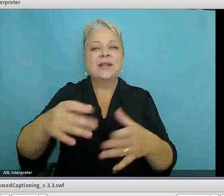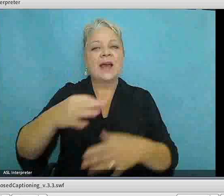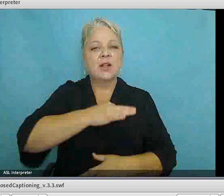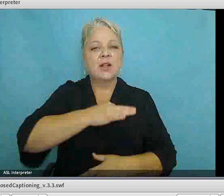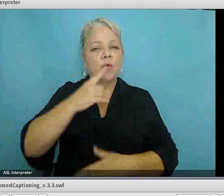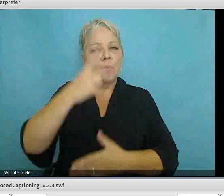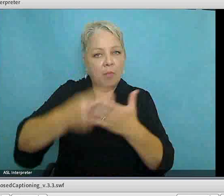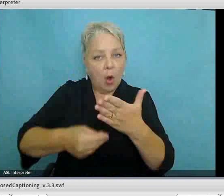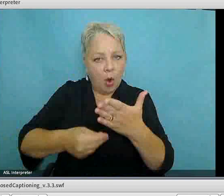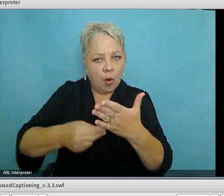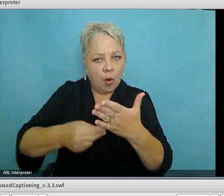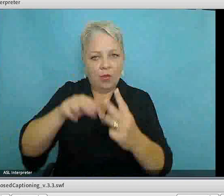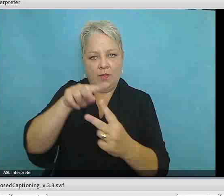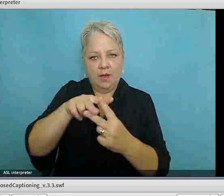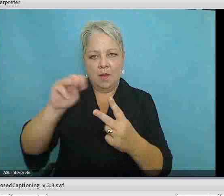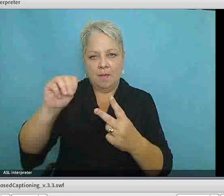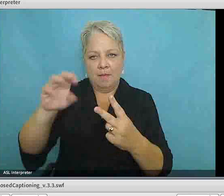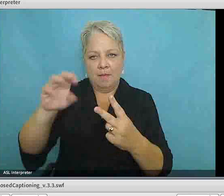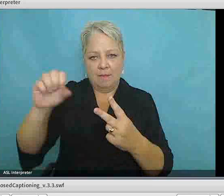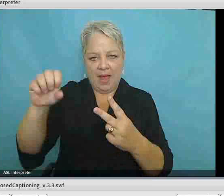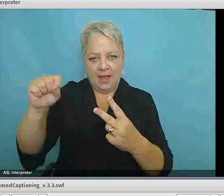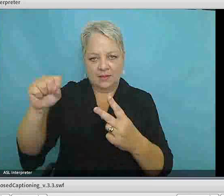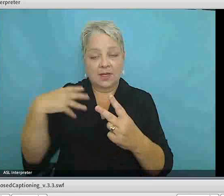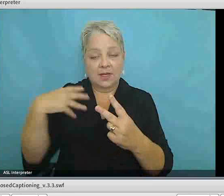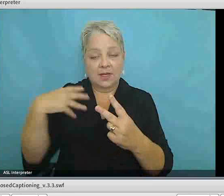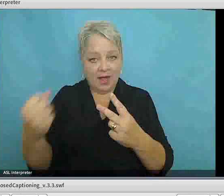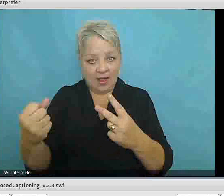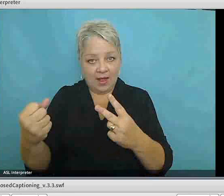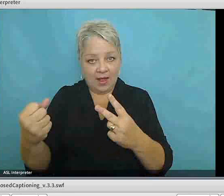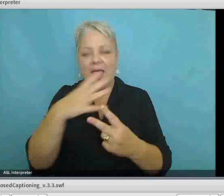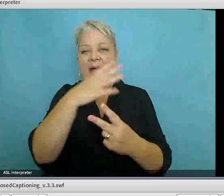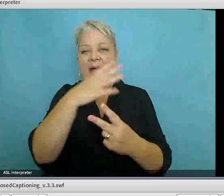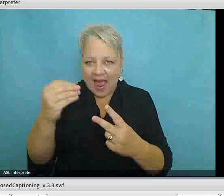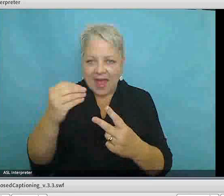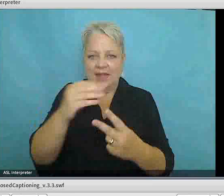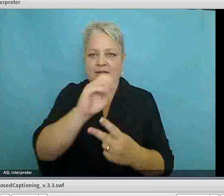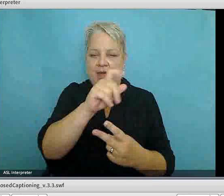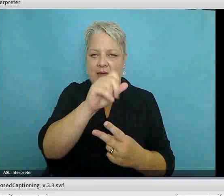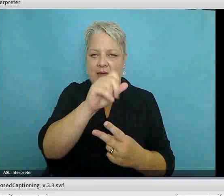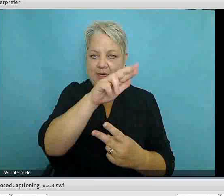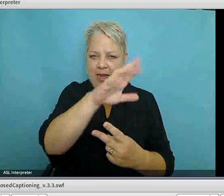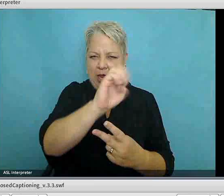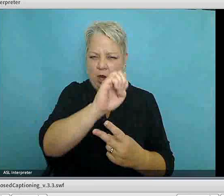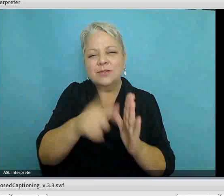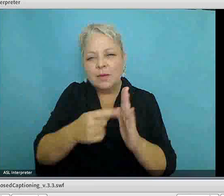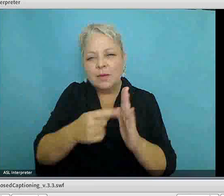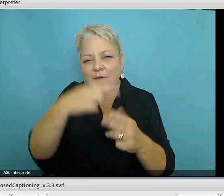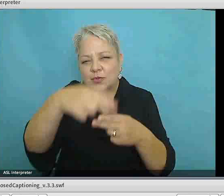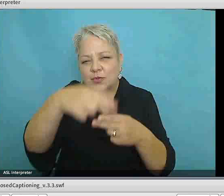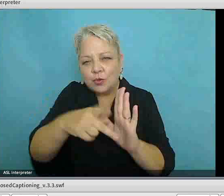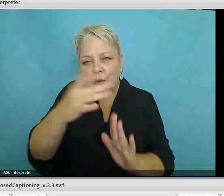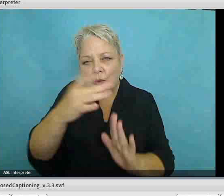as dual eligibles -- One Care allows them to receive care as part of a single plan offering